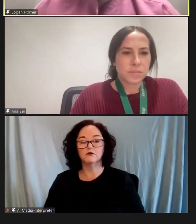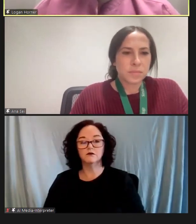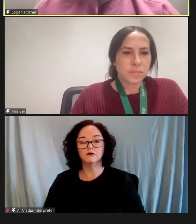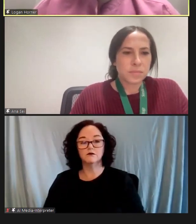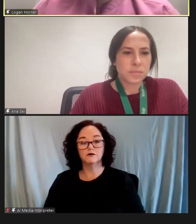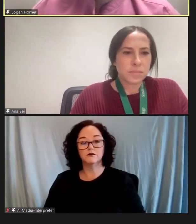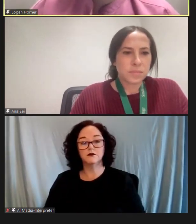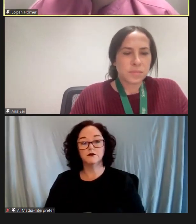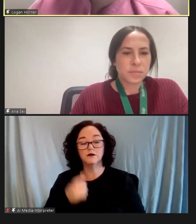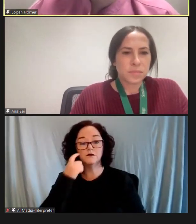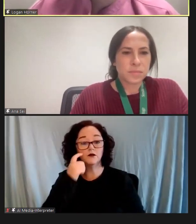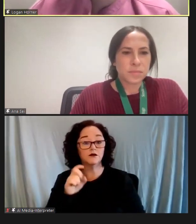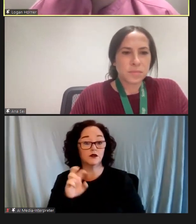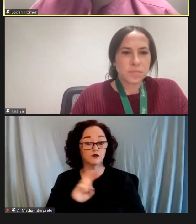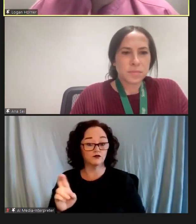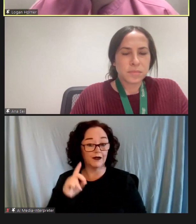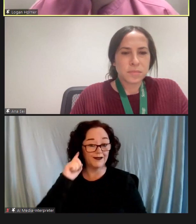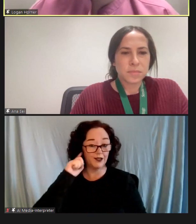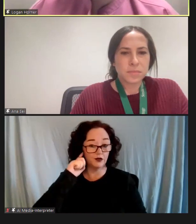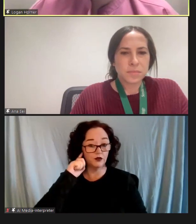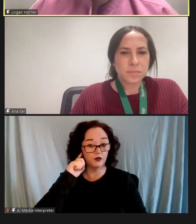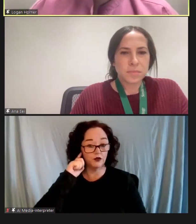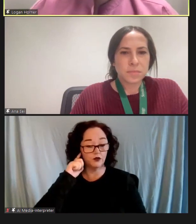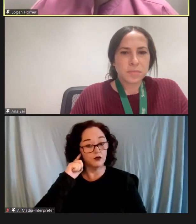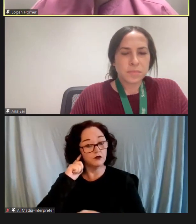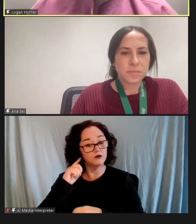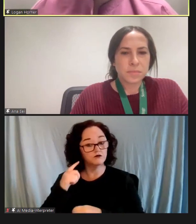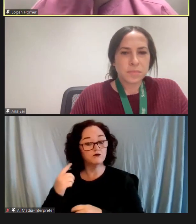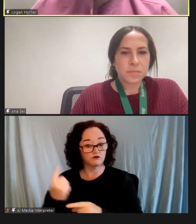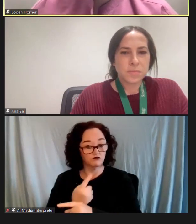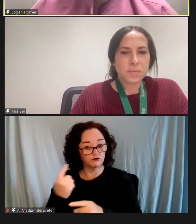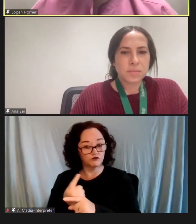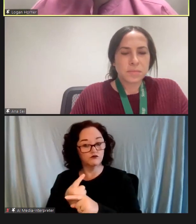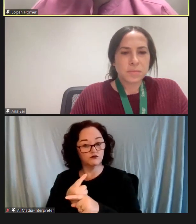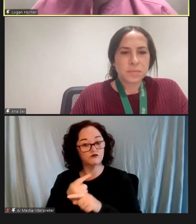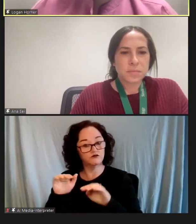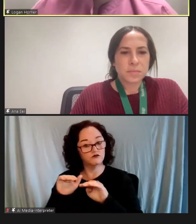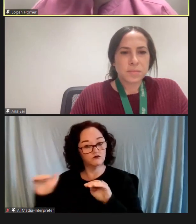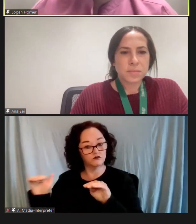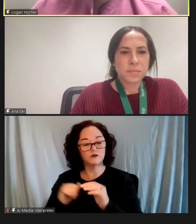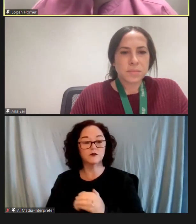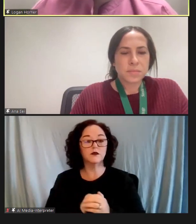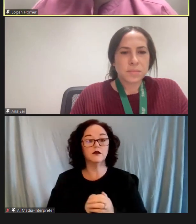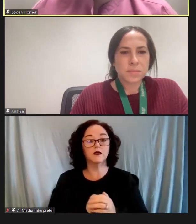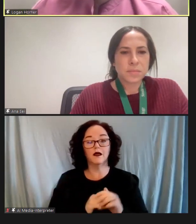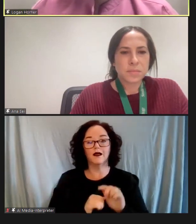this case is hearing within normal